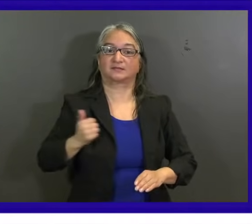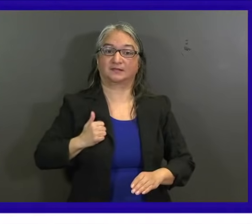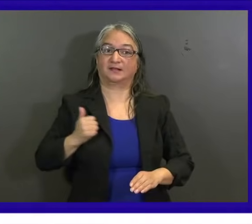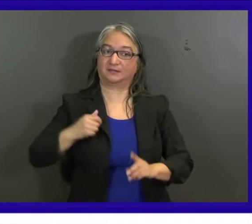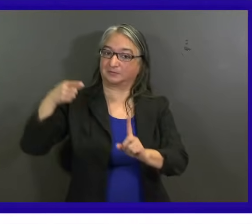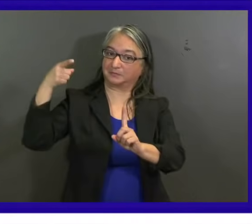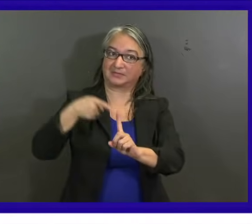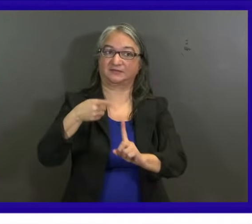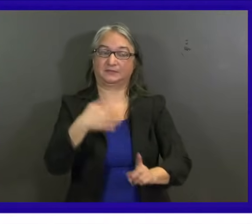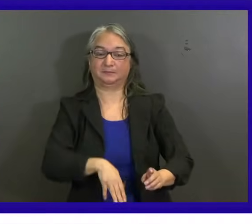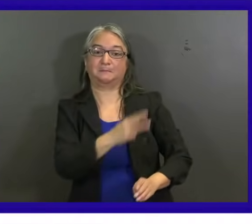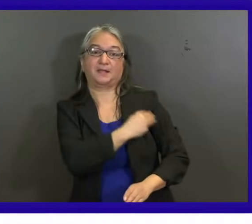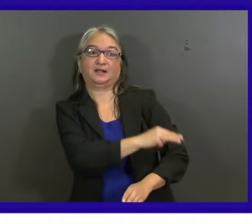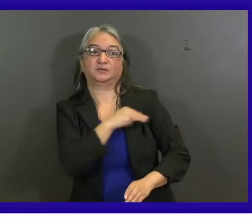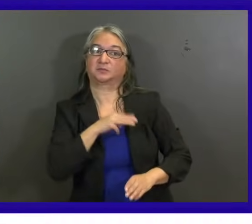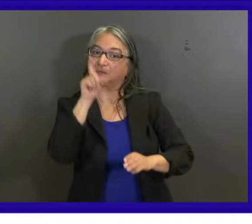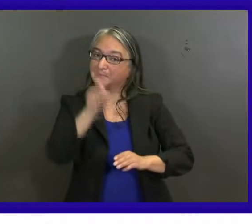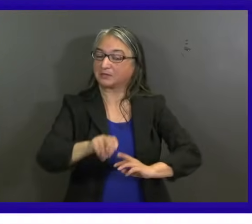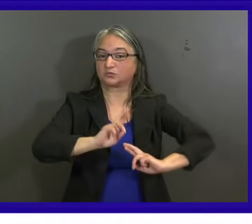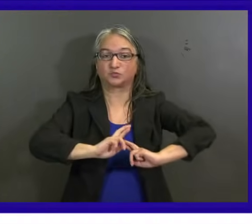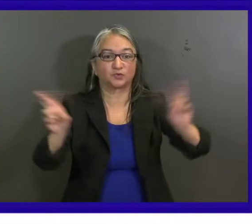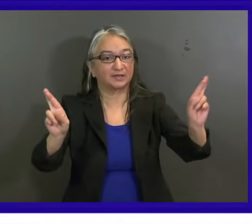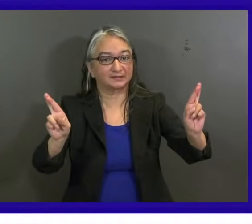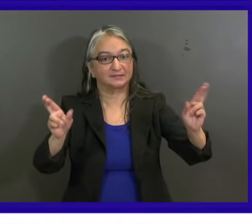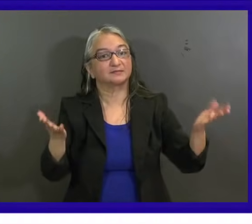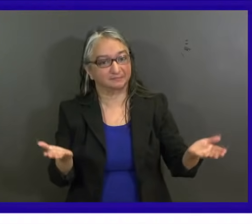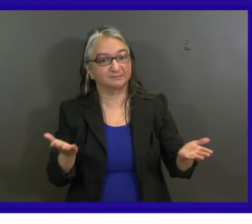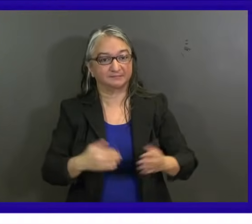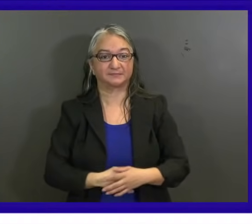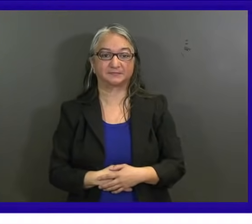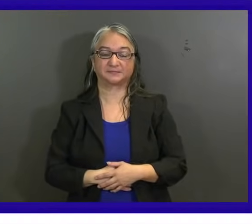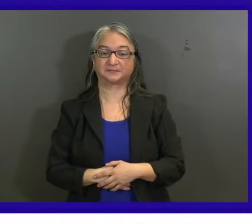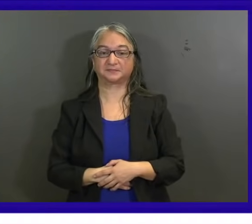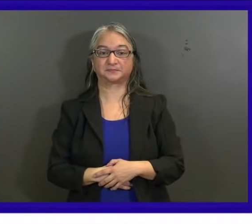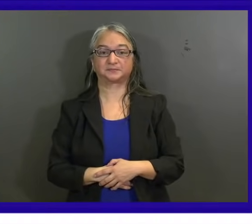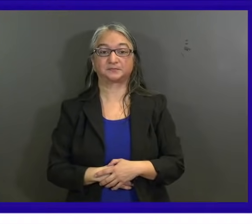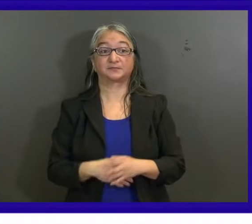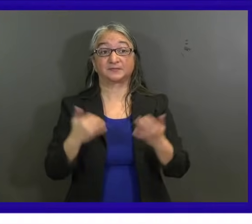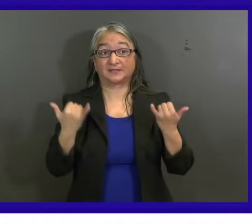slide we can see some of that the evidence of that increased transmissibility in other jurisdictions